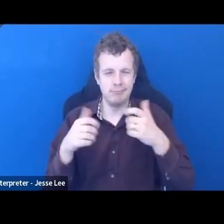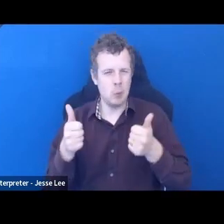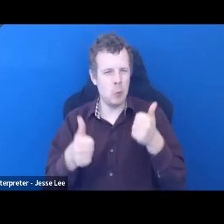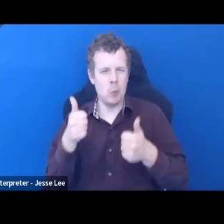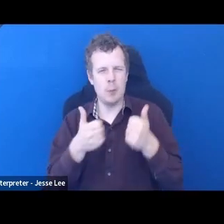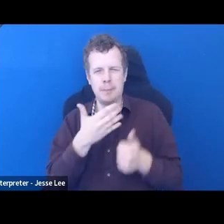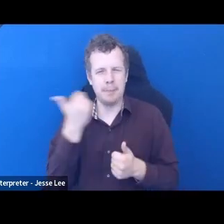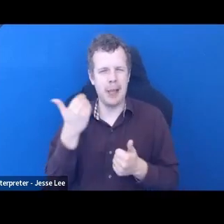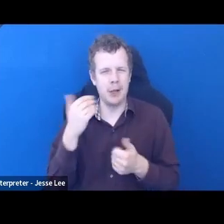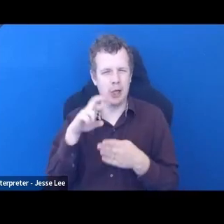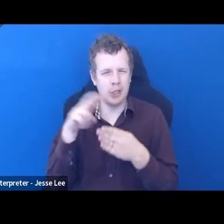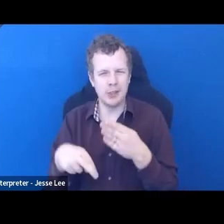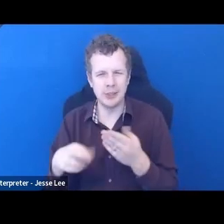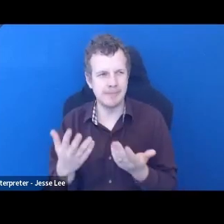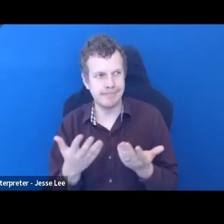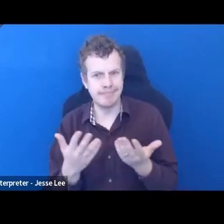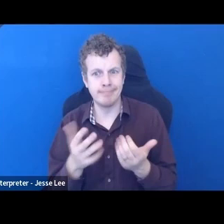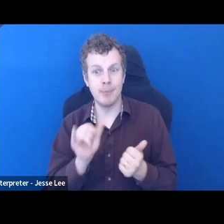and then two about the options for management.